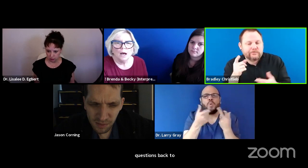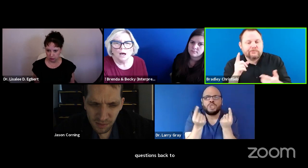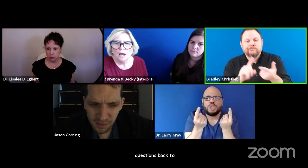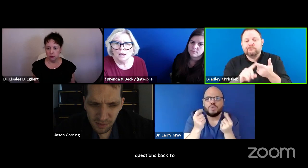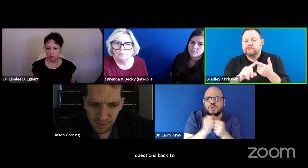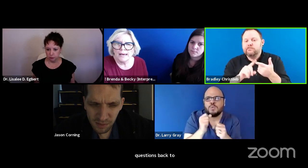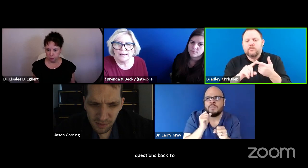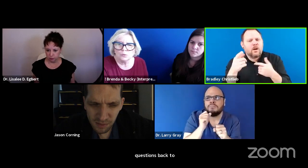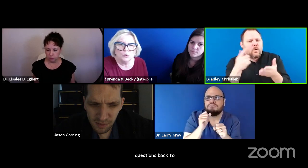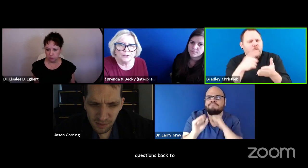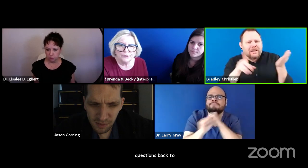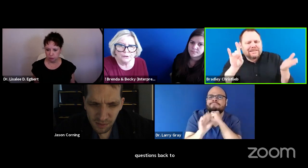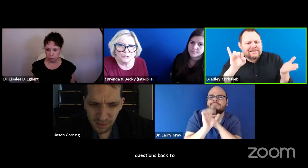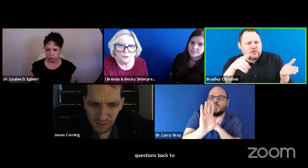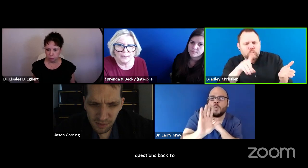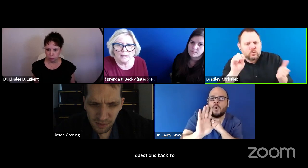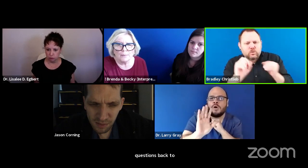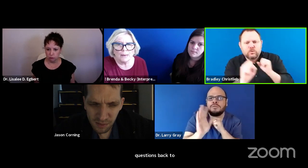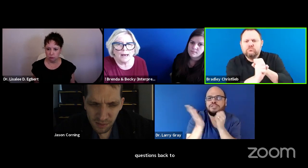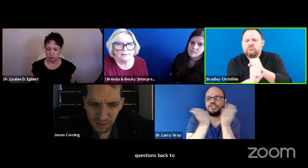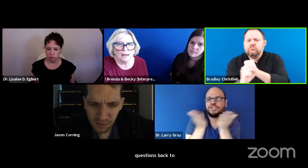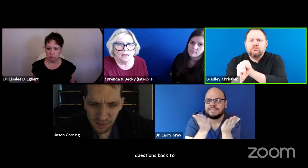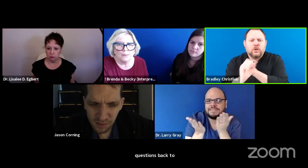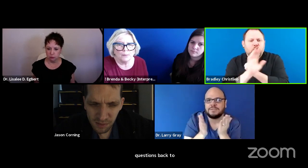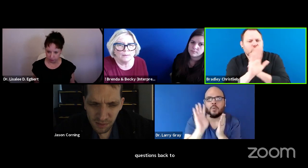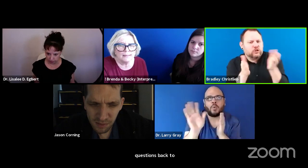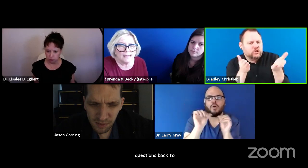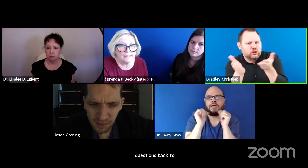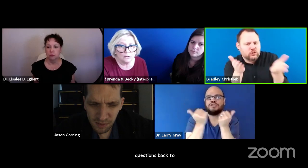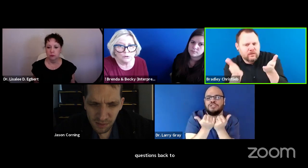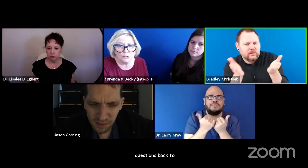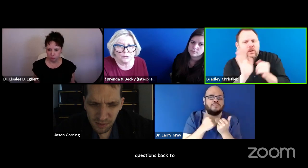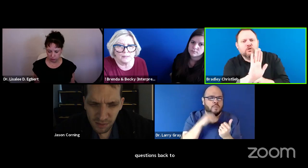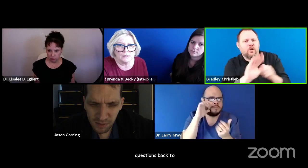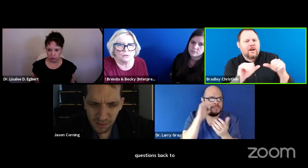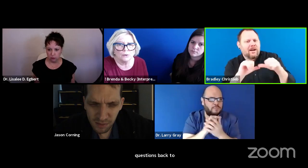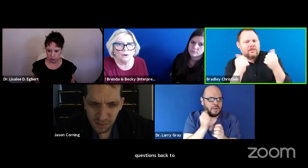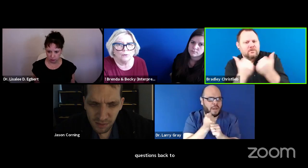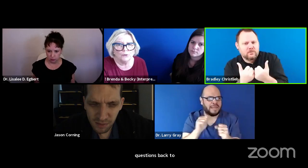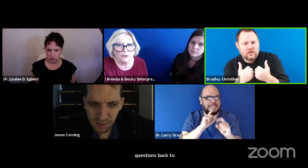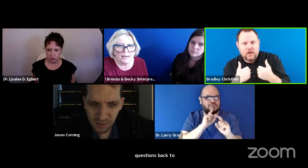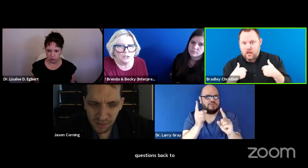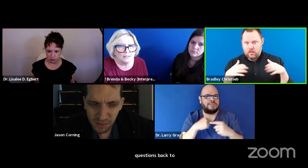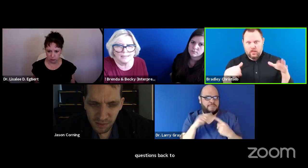Next, what are you doing about publicizing your services for your agency.